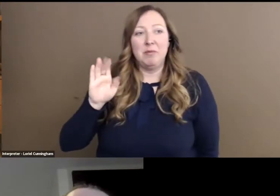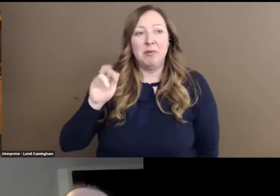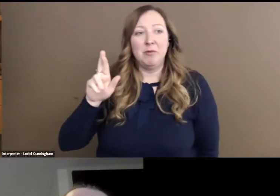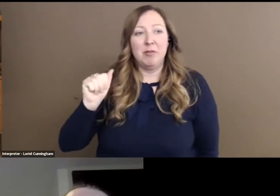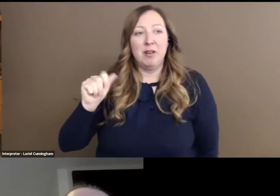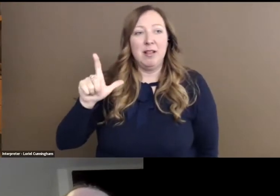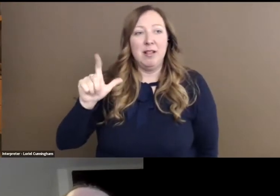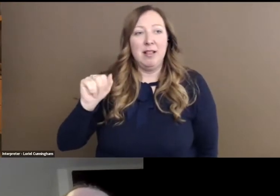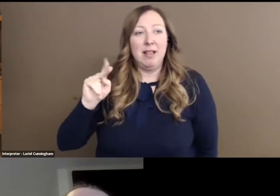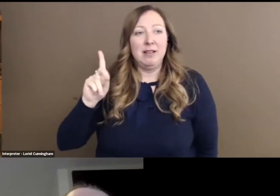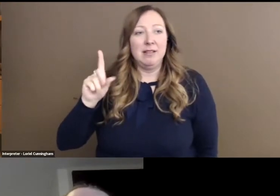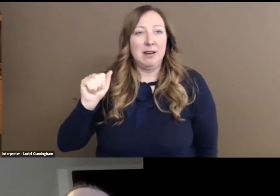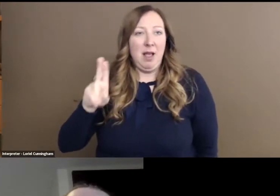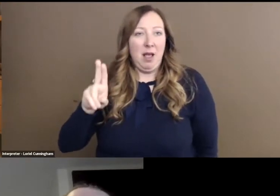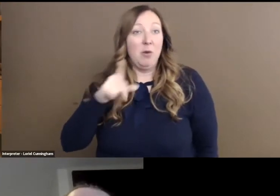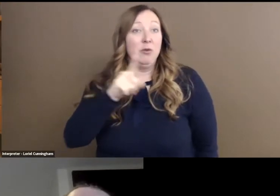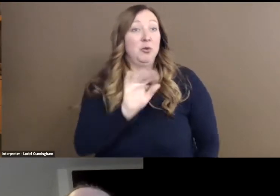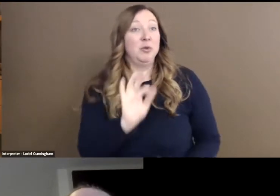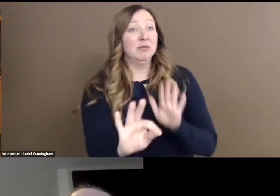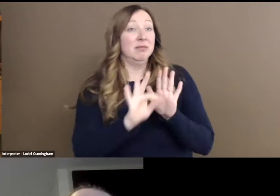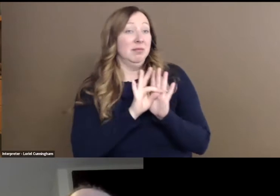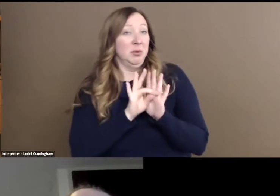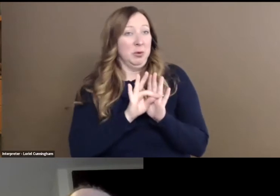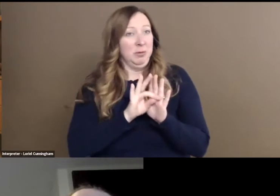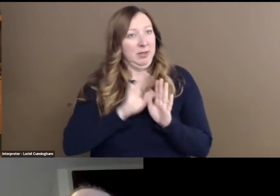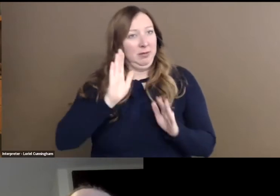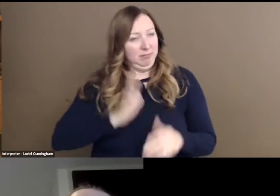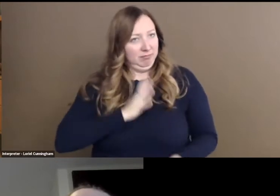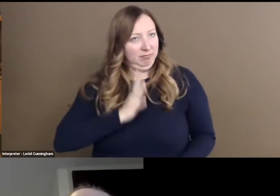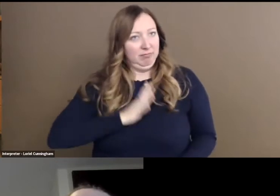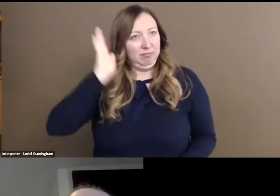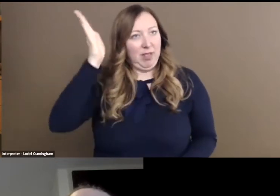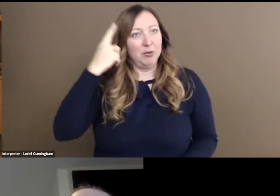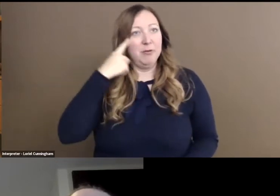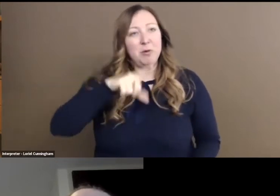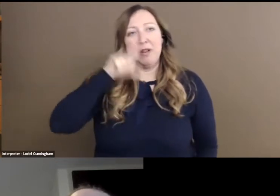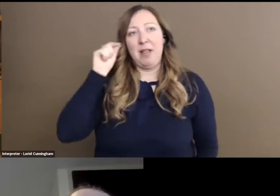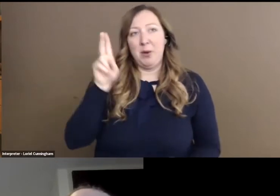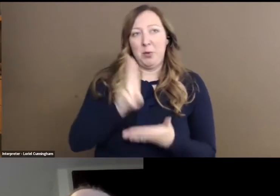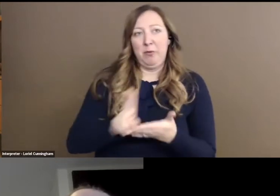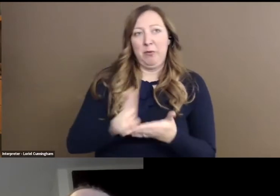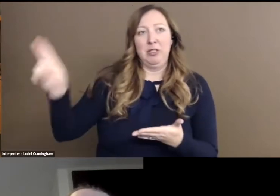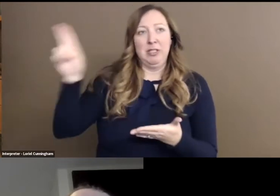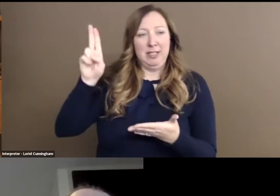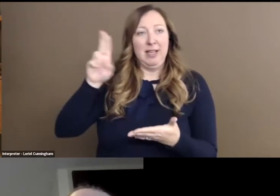to be a distinguished lecturer for